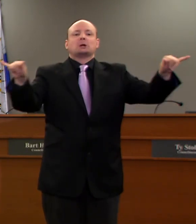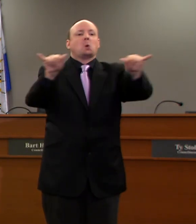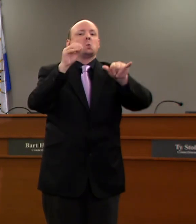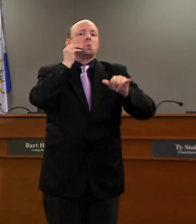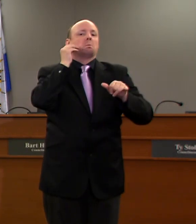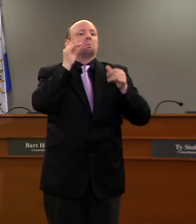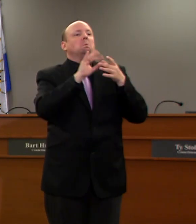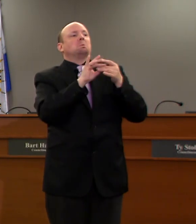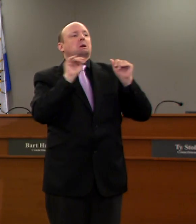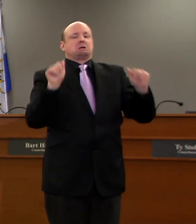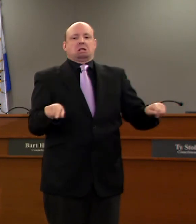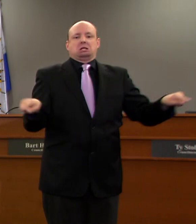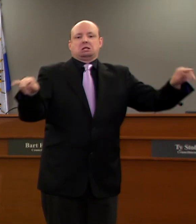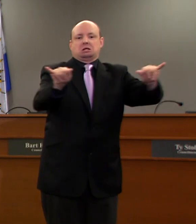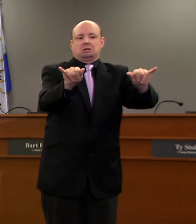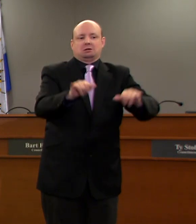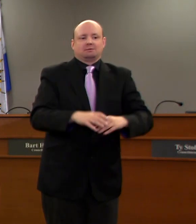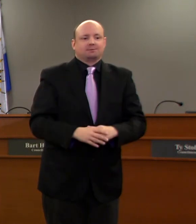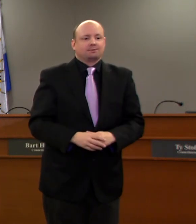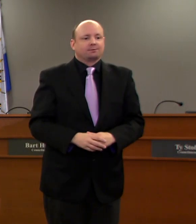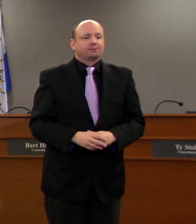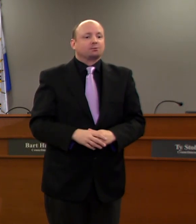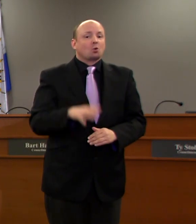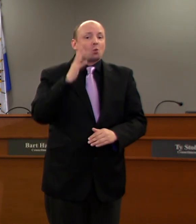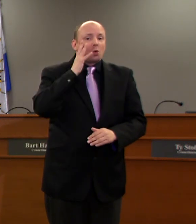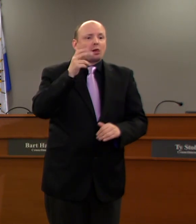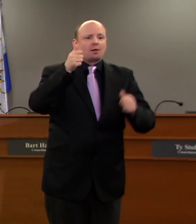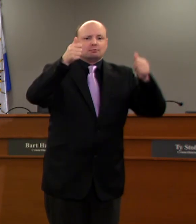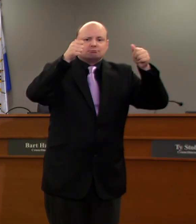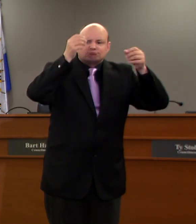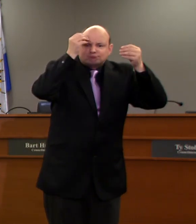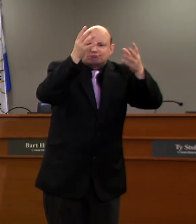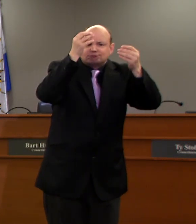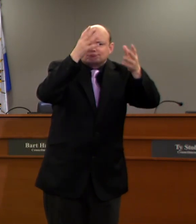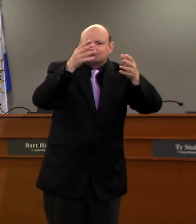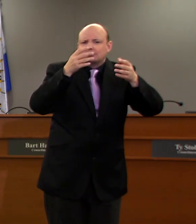We'll be posting all of those details on our website before that next agenda.